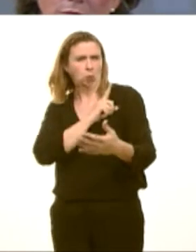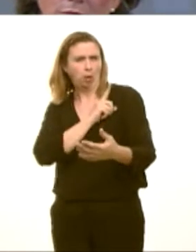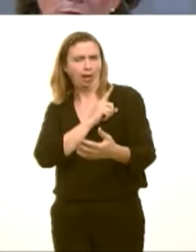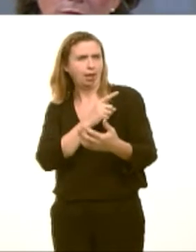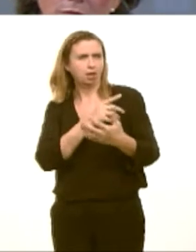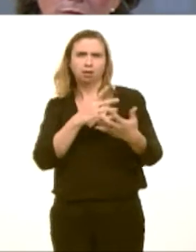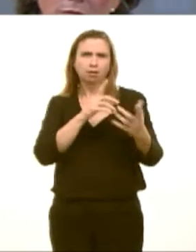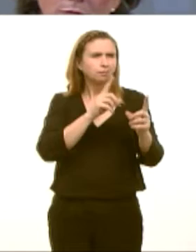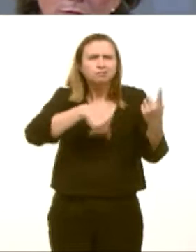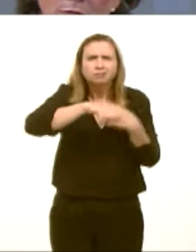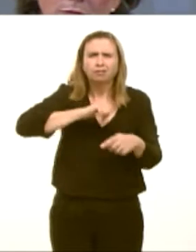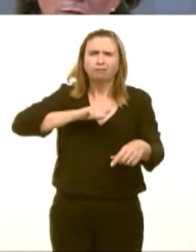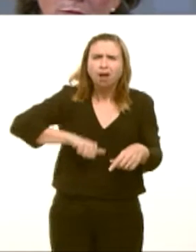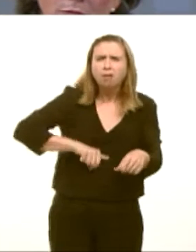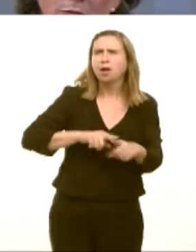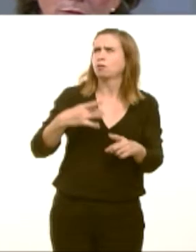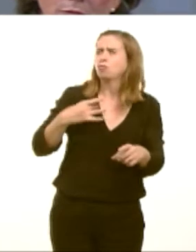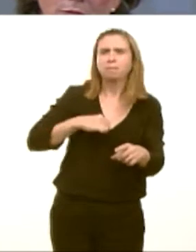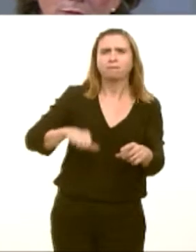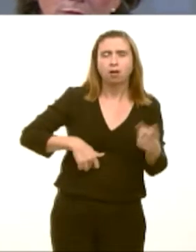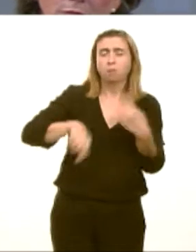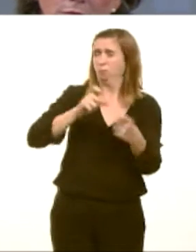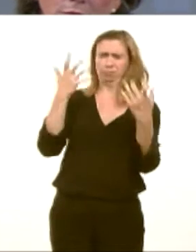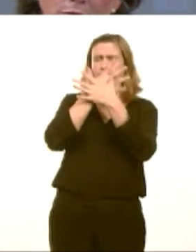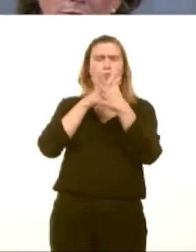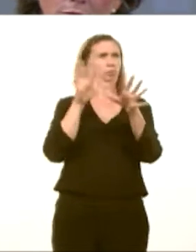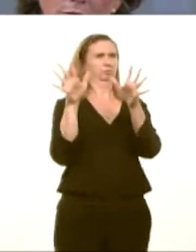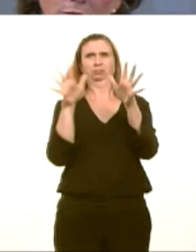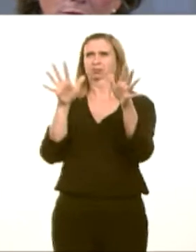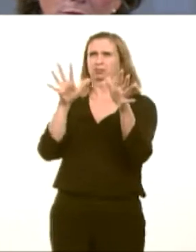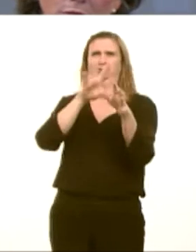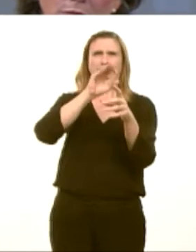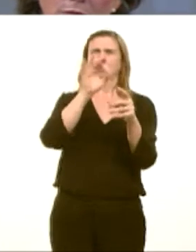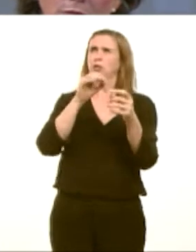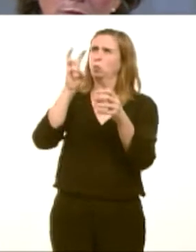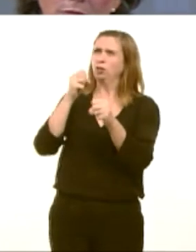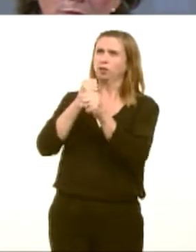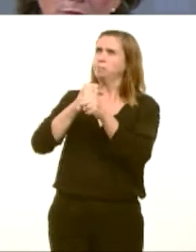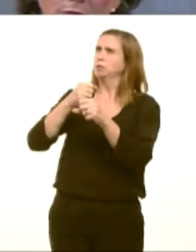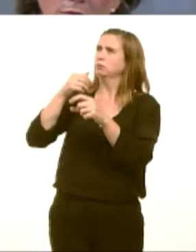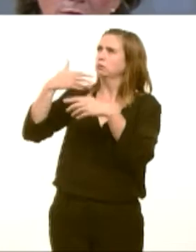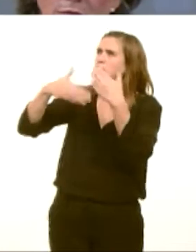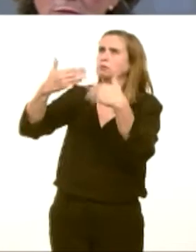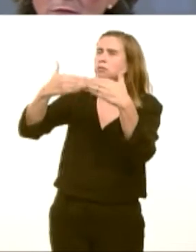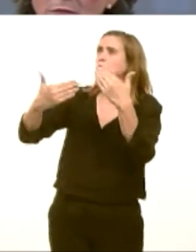representatives of farmers the length and breadth of Wales are somewhat confused as to the progress Welsh Government is making in implementing the new scheme.